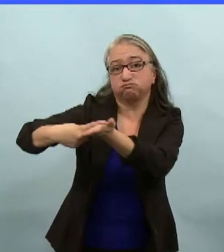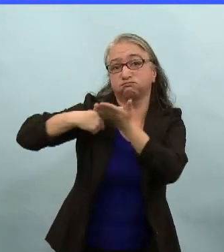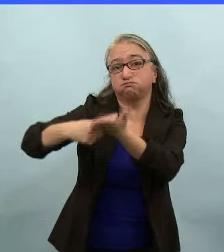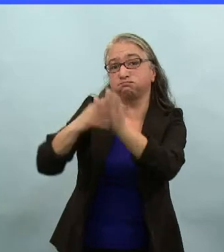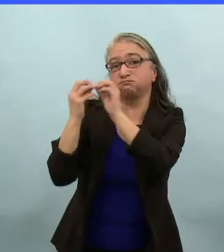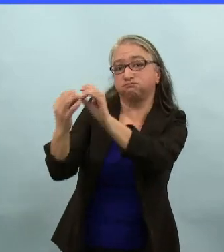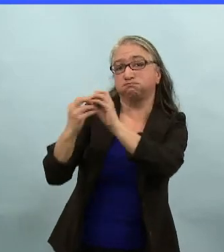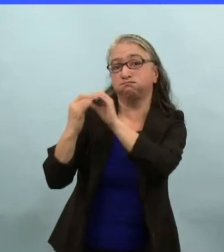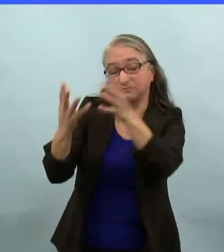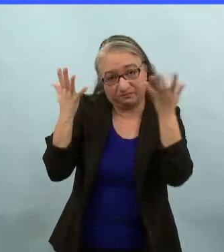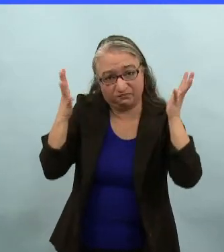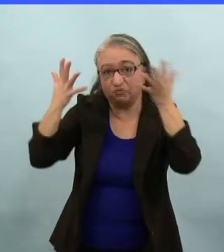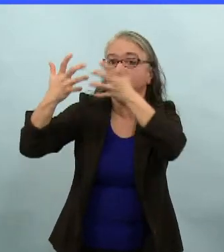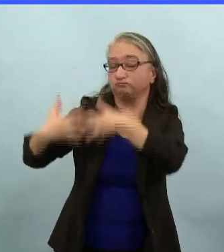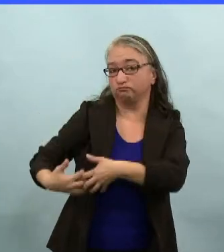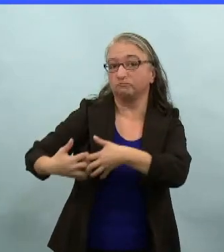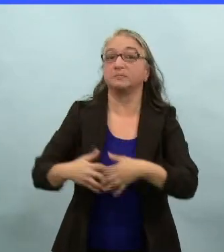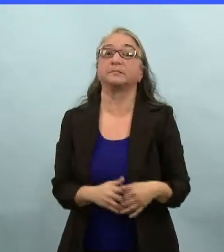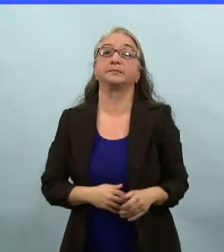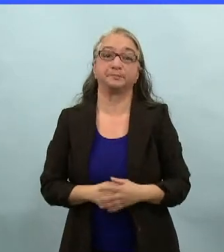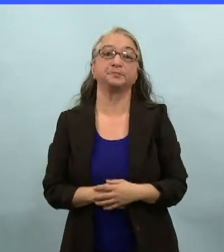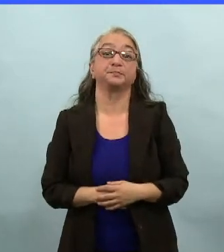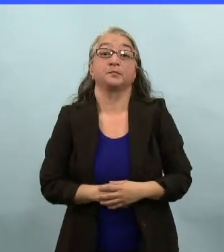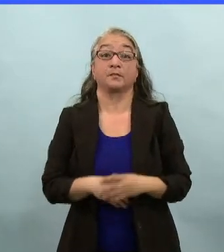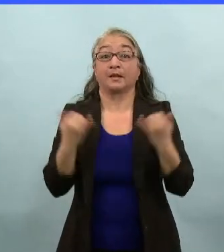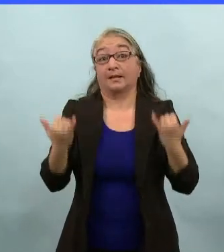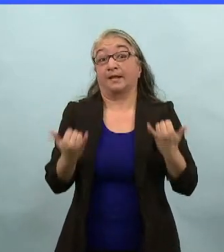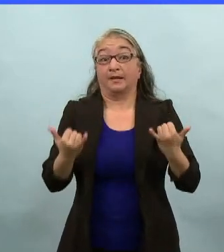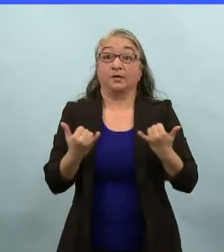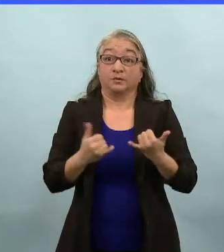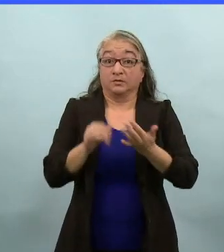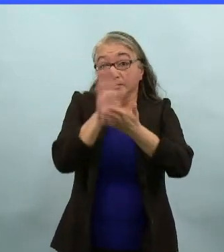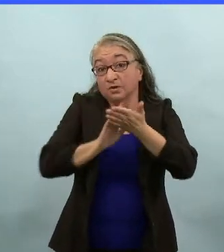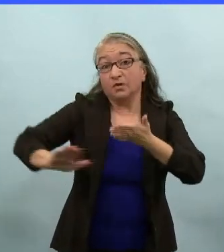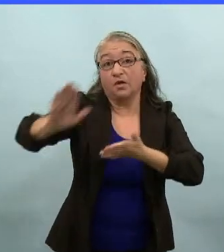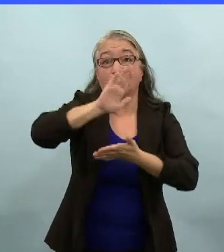will be challenging the college of registered nurses of manitoba and the college of licensed